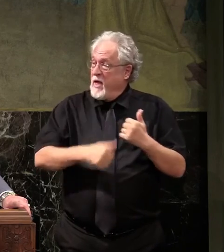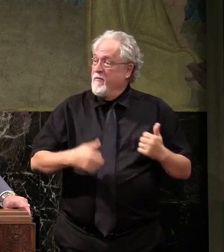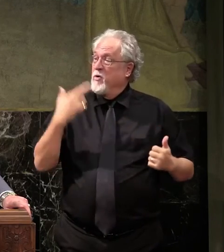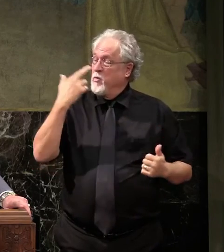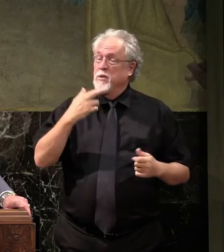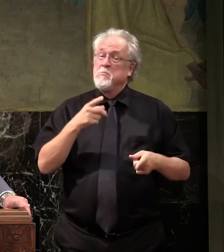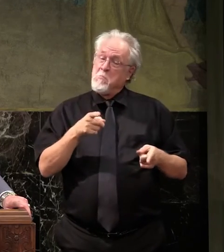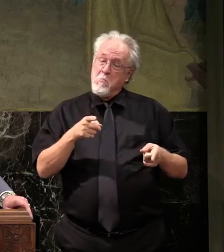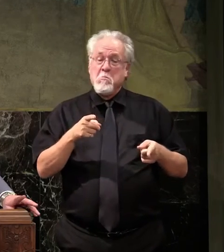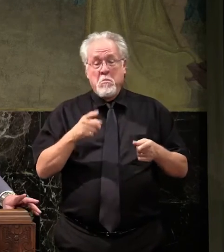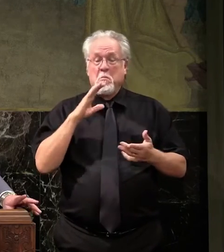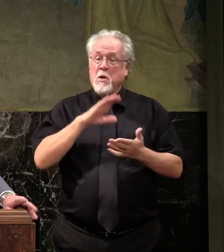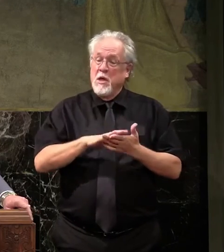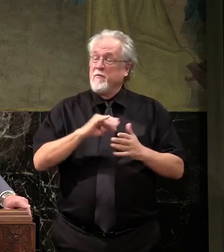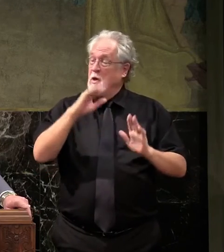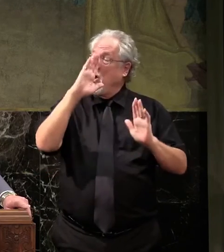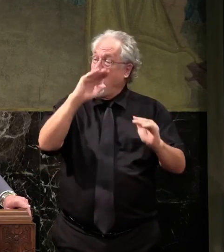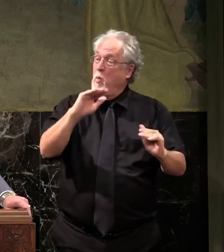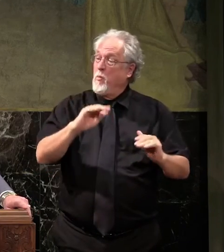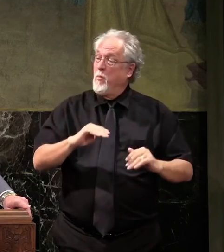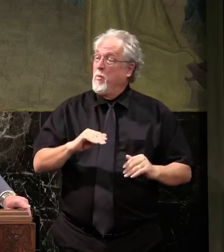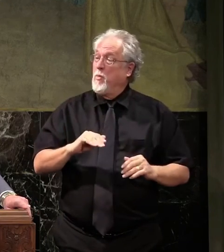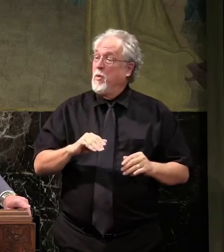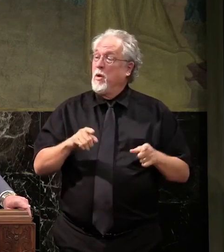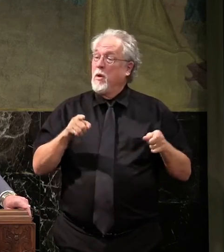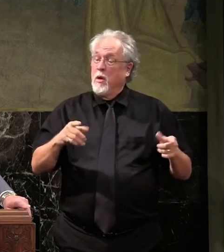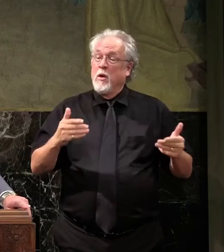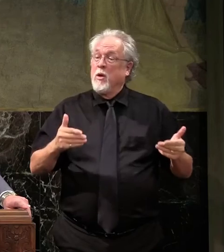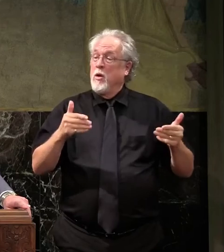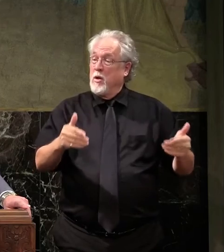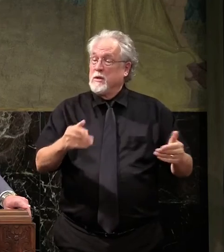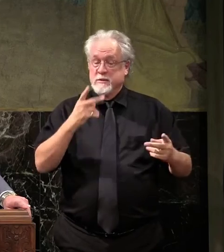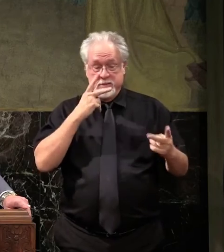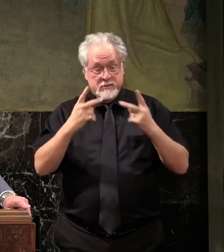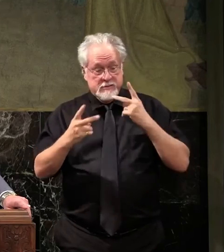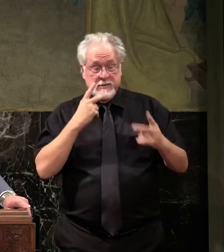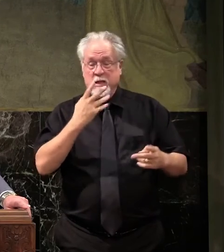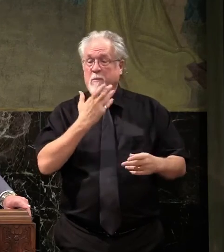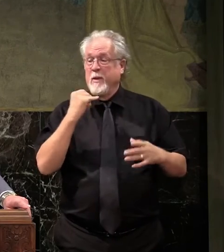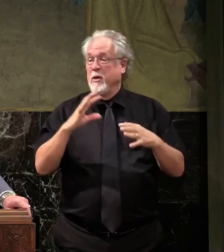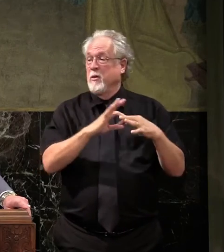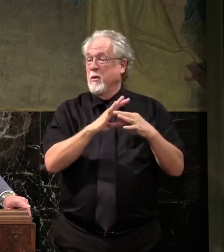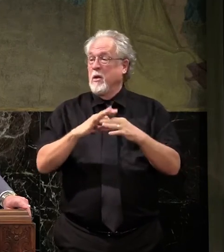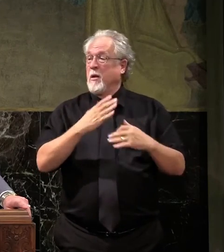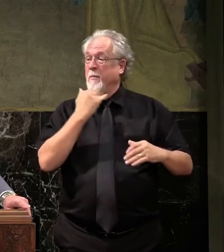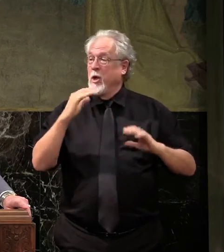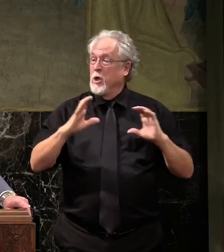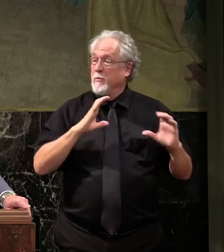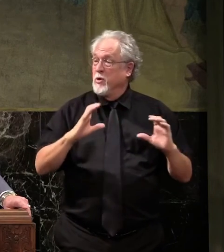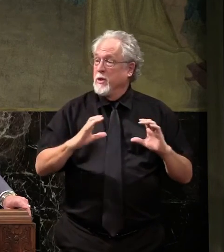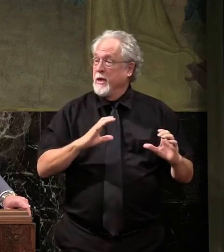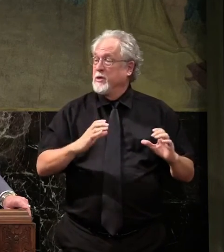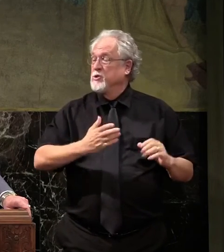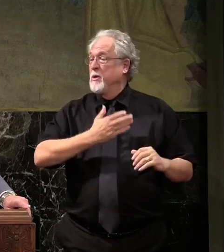and certainly to hope that going forward you're going to see better leadership better communication better teamwork